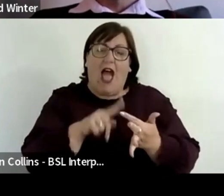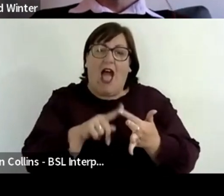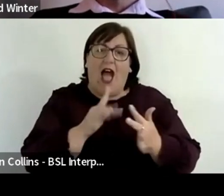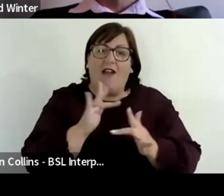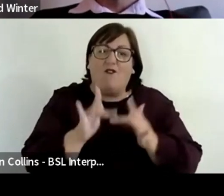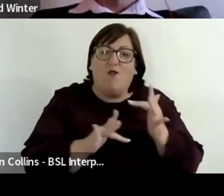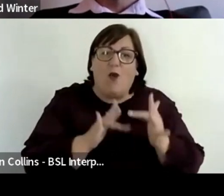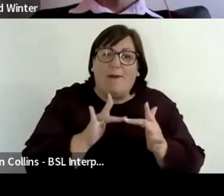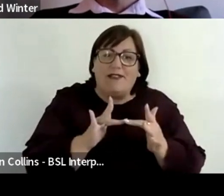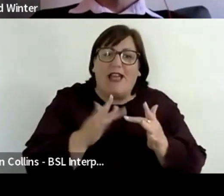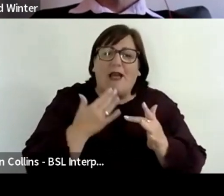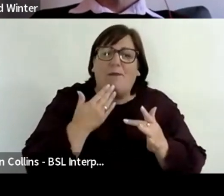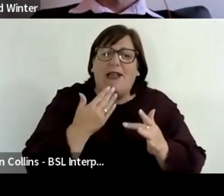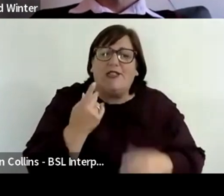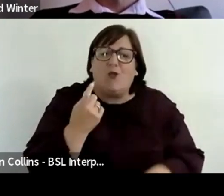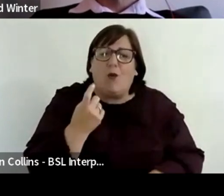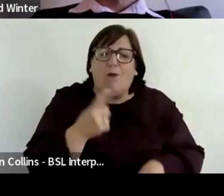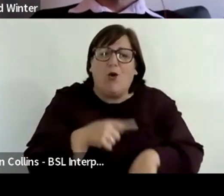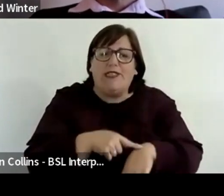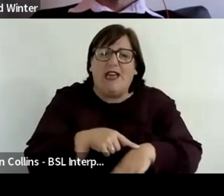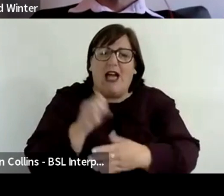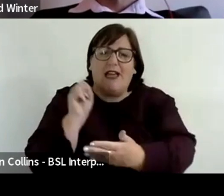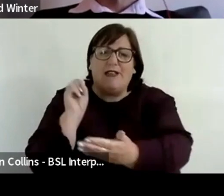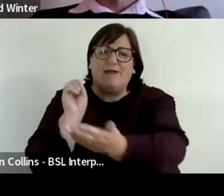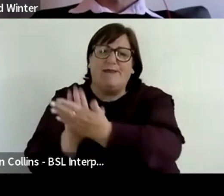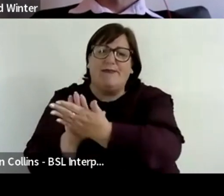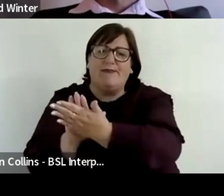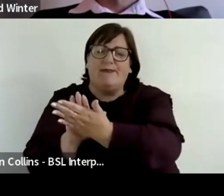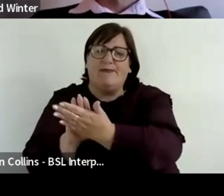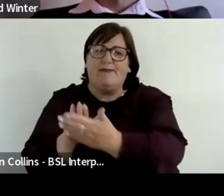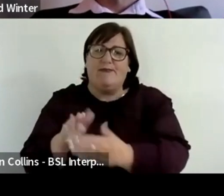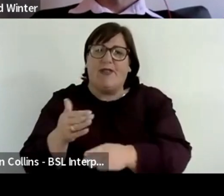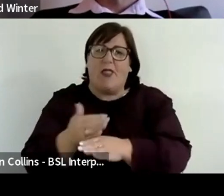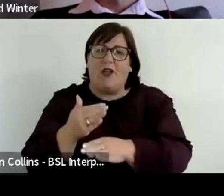If you could put the link for the Career Hive events page in the chat box.